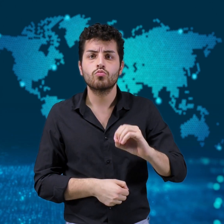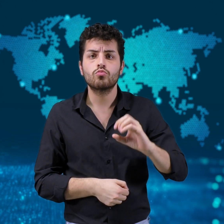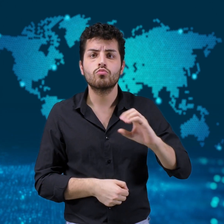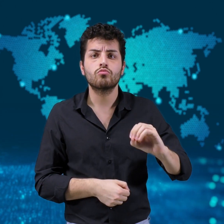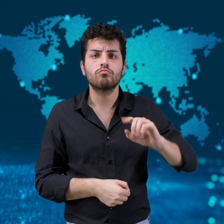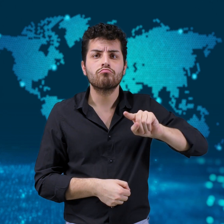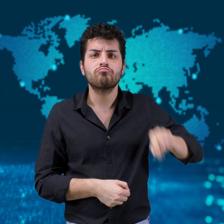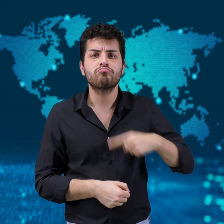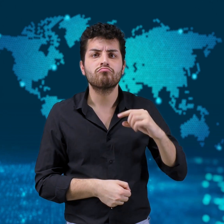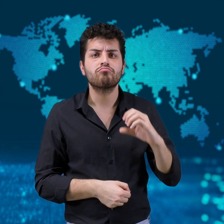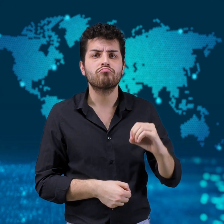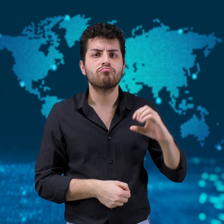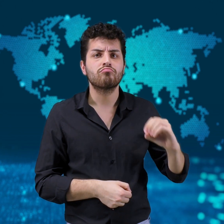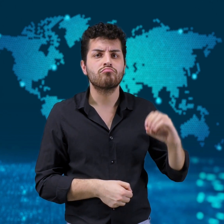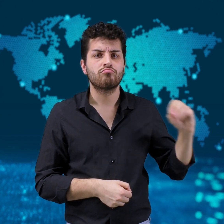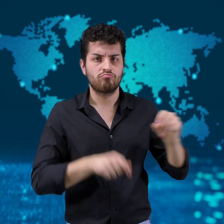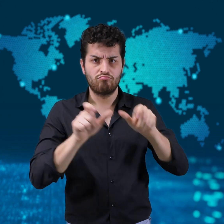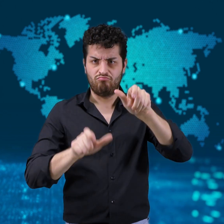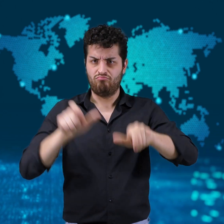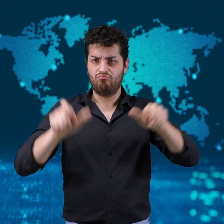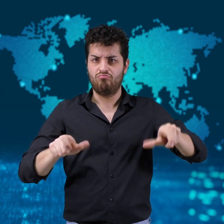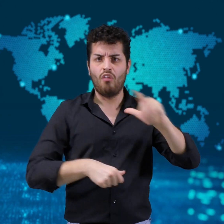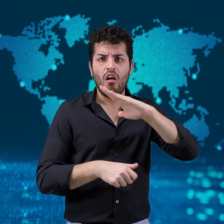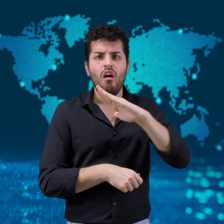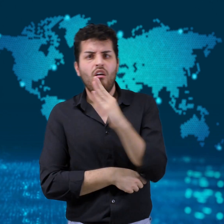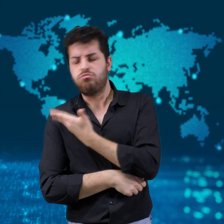from measles since 2016.